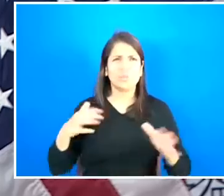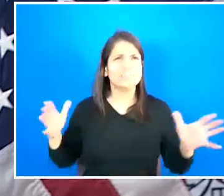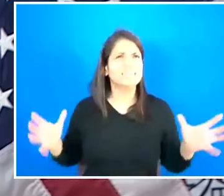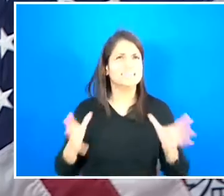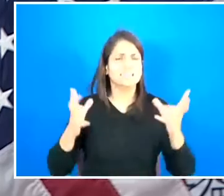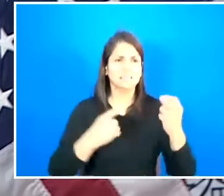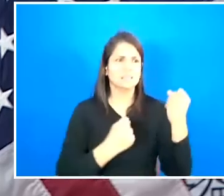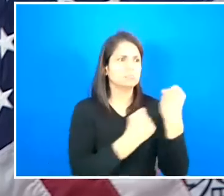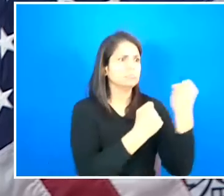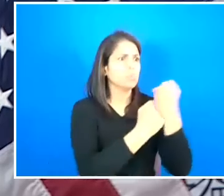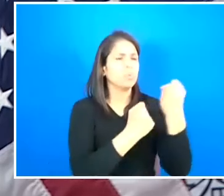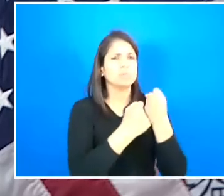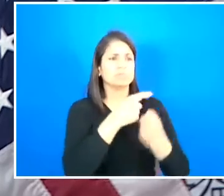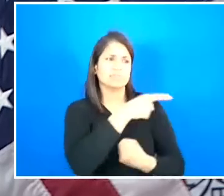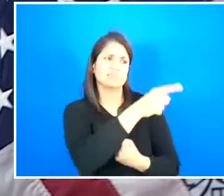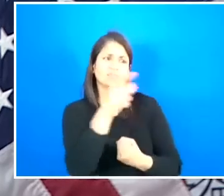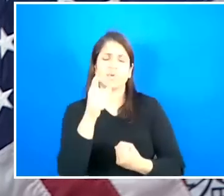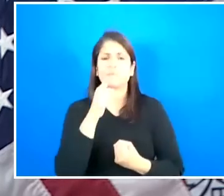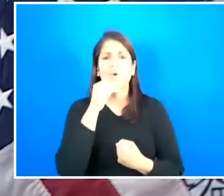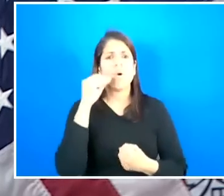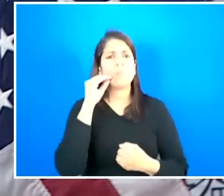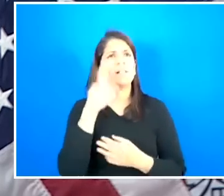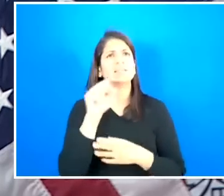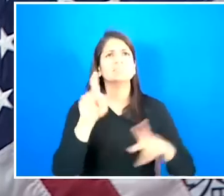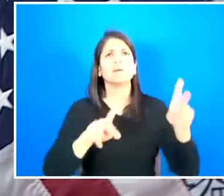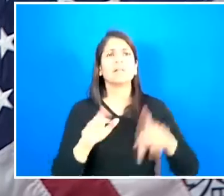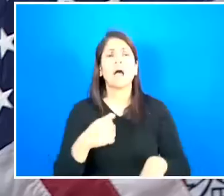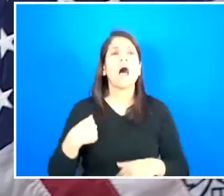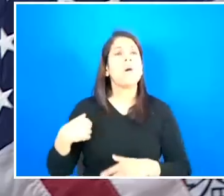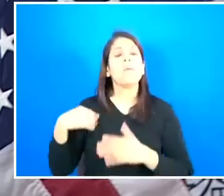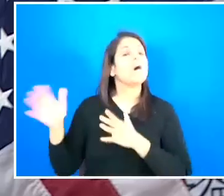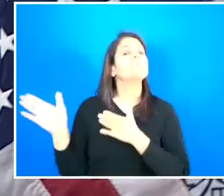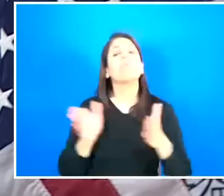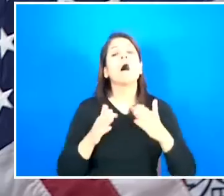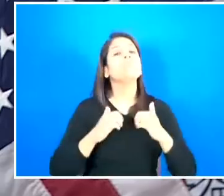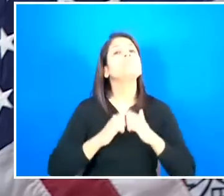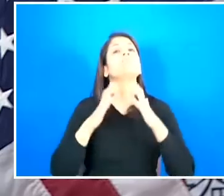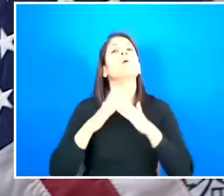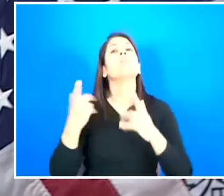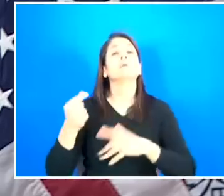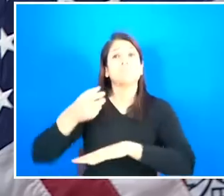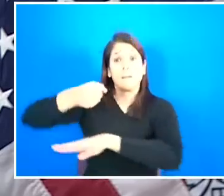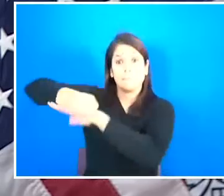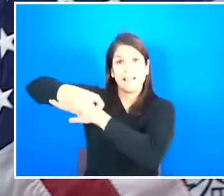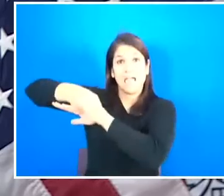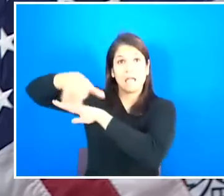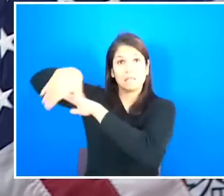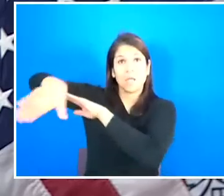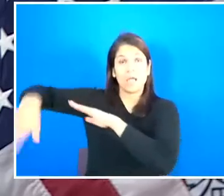HOUSING BUT ALSO TO DISRUPT THE PATTERN. THE WAY TO DIUPSRT HET PATTERN IS BETWEEN MIDNIGHT